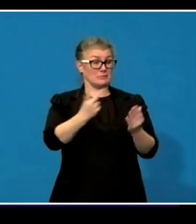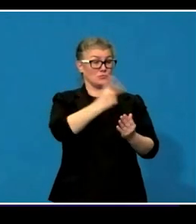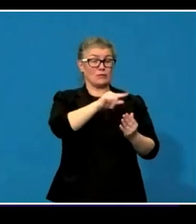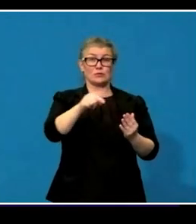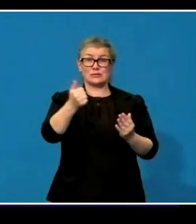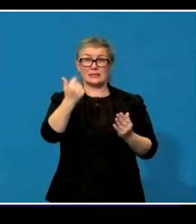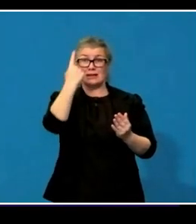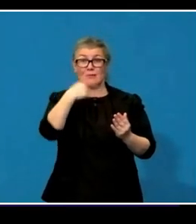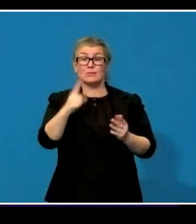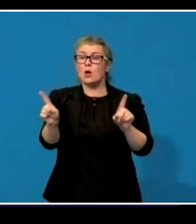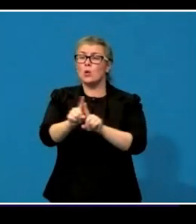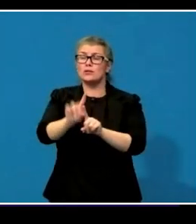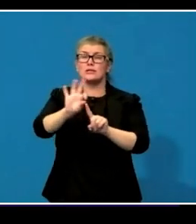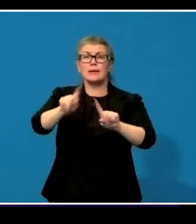home. MR GRIFFIN: I will come to that in a moment.